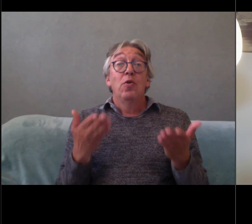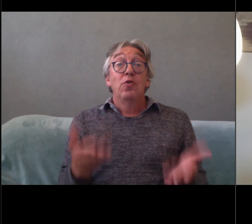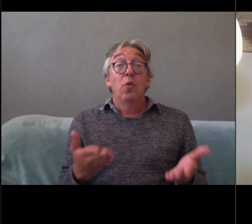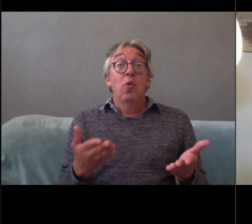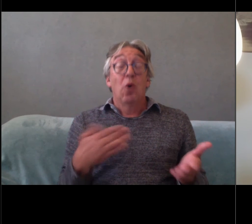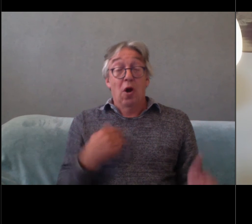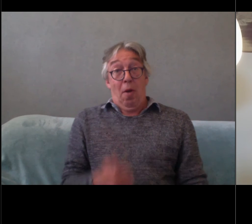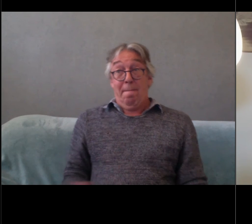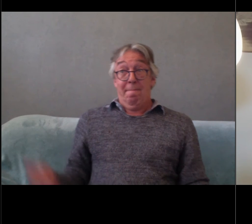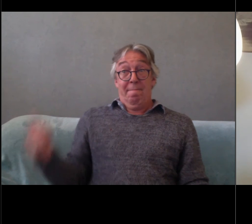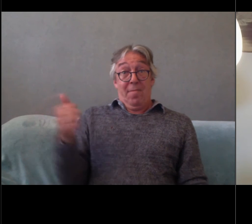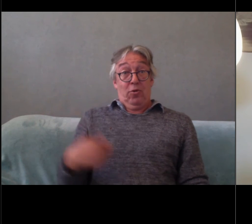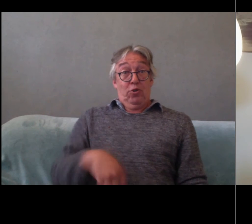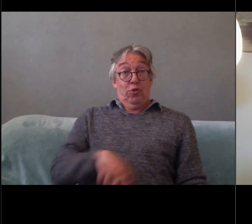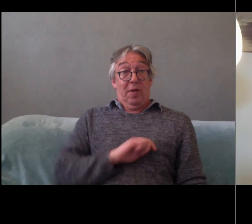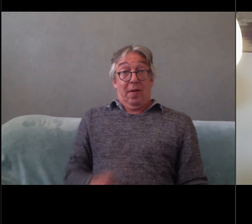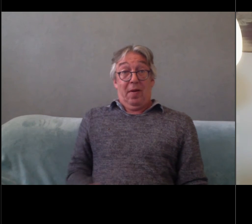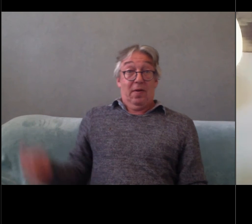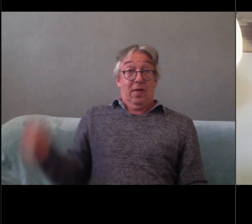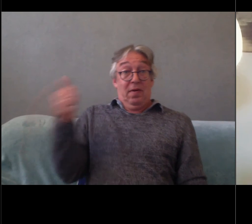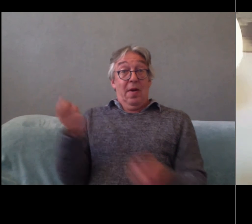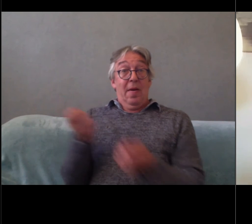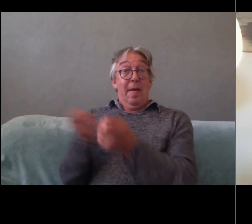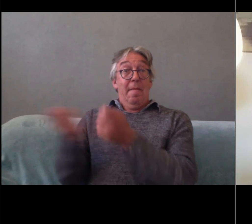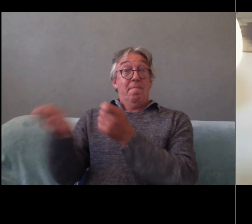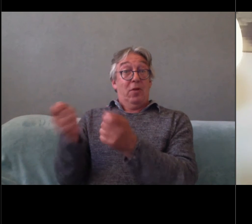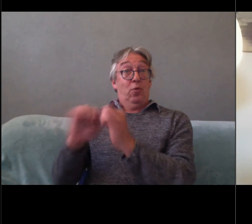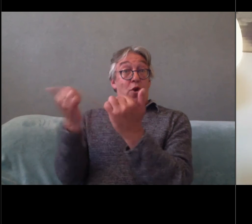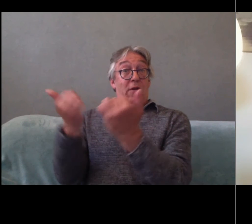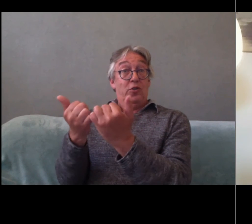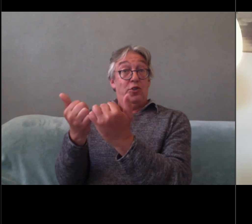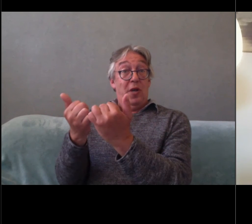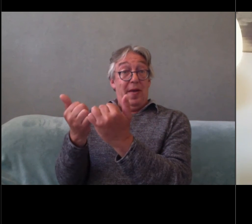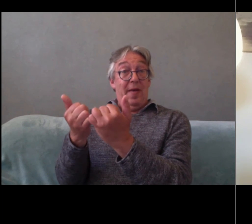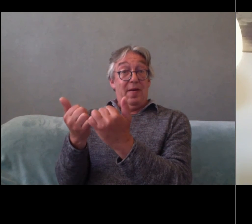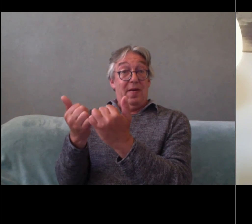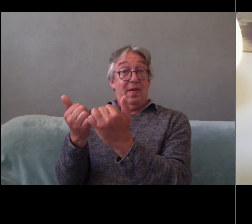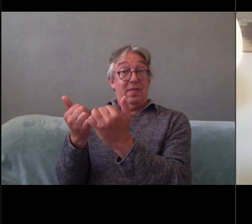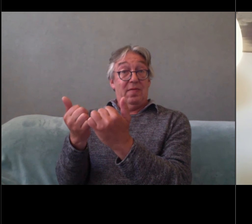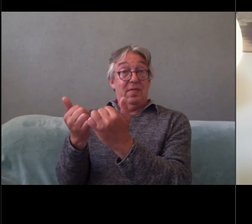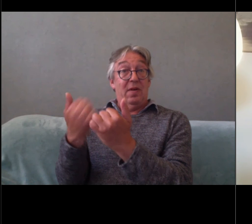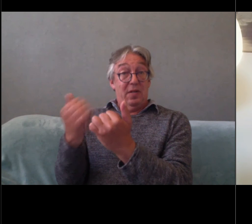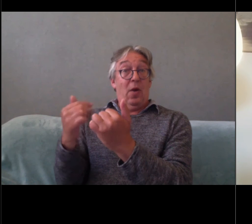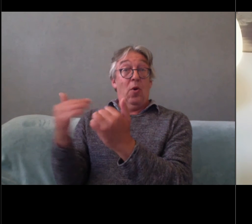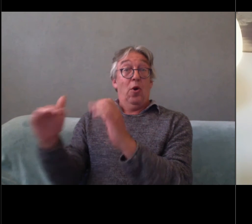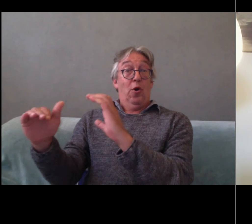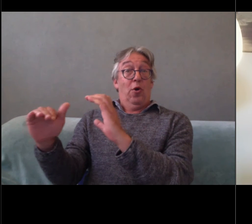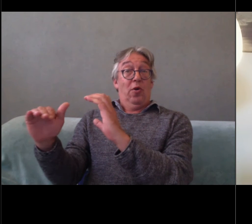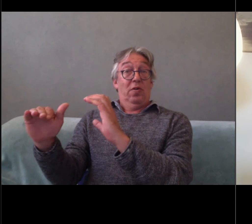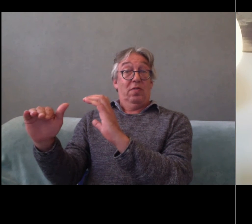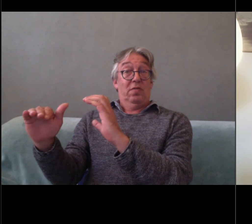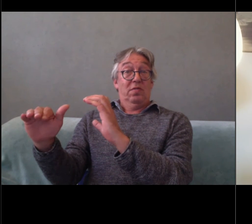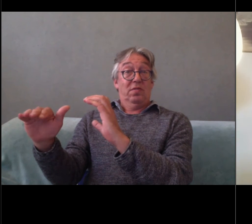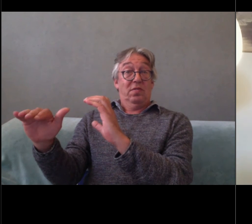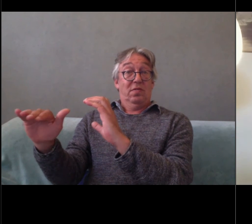The ESF managing authority in Spain, to give us the possibility to reprogram the operations that we've implemented